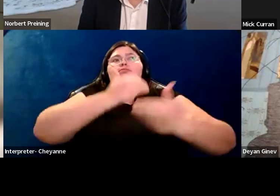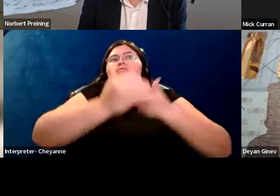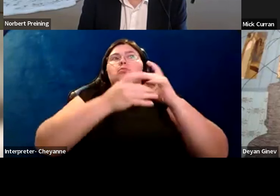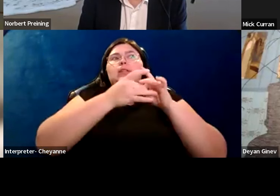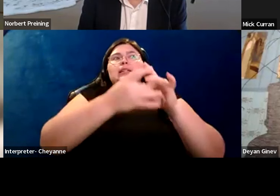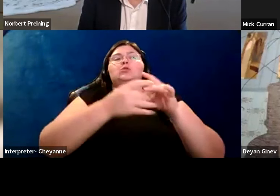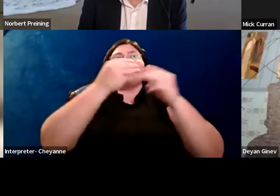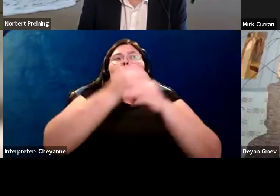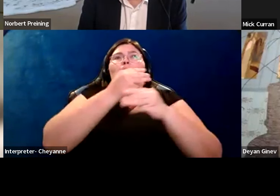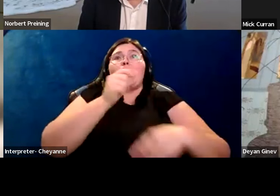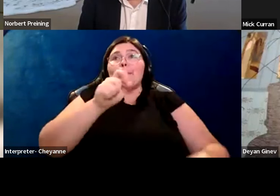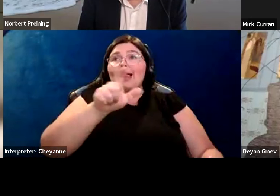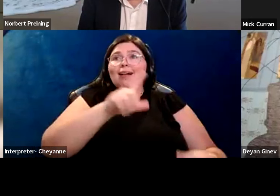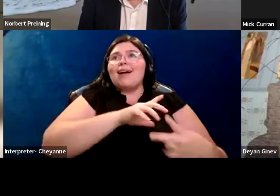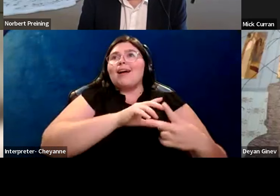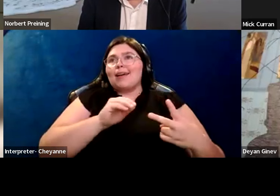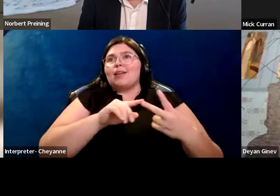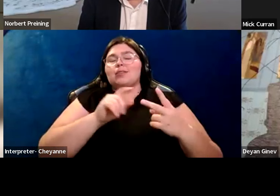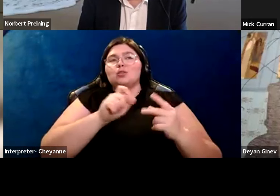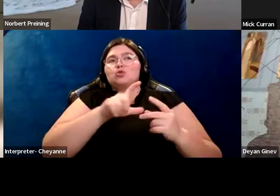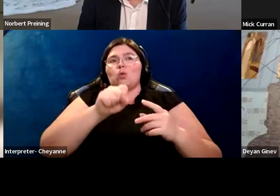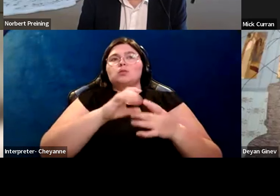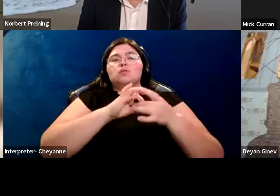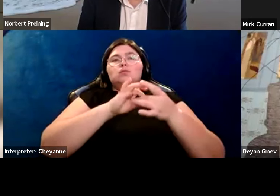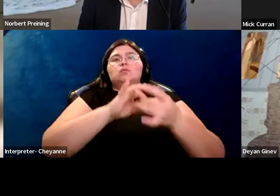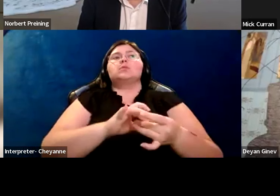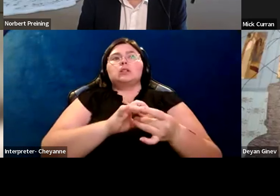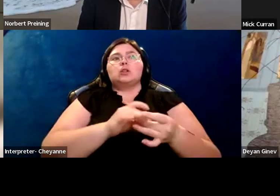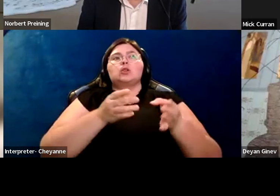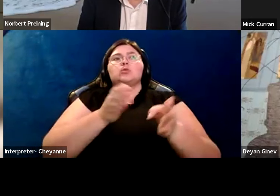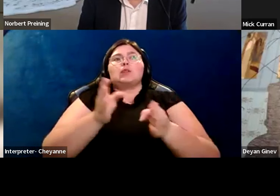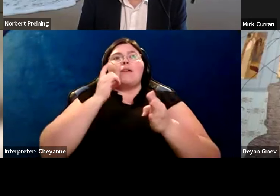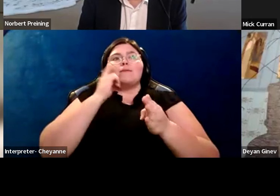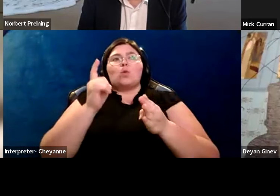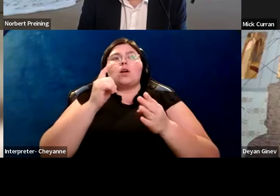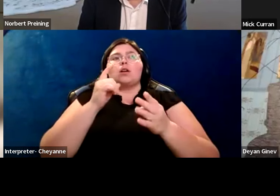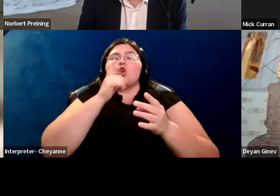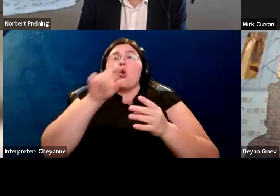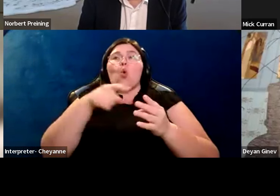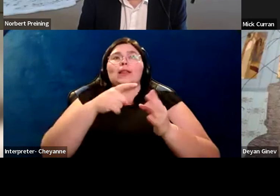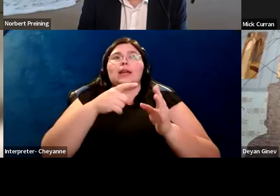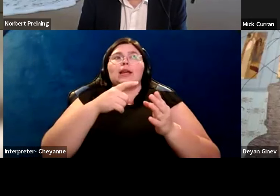et cetera, and the tools around it to allow for not just output but also input.